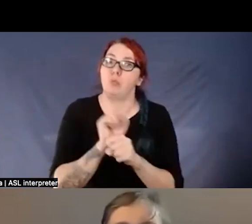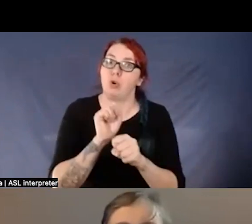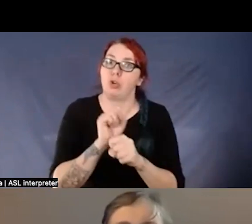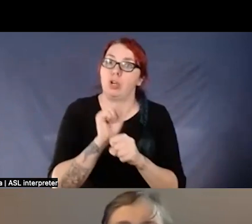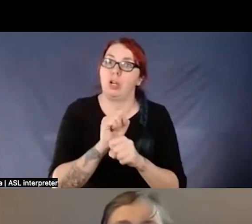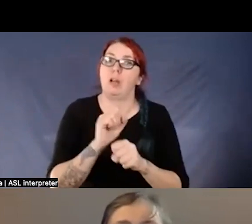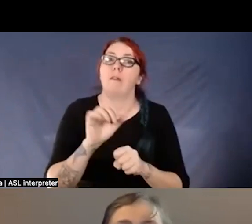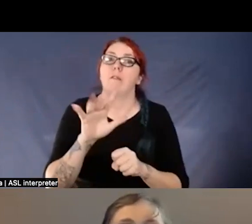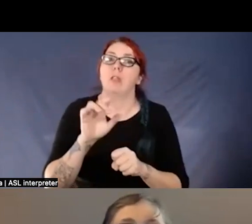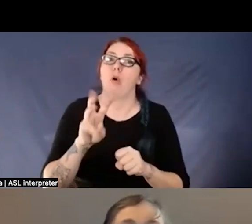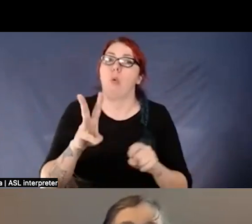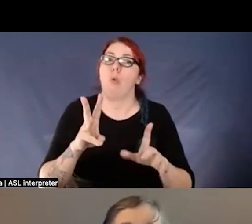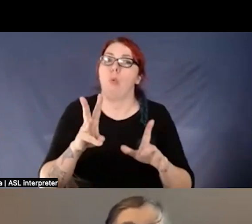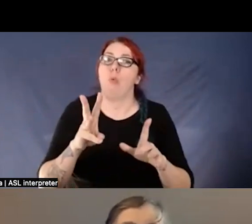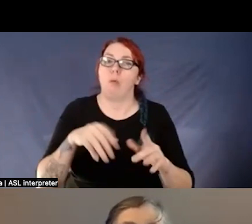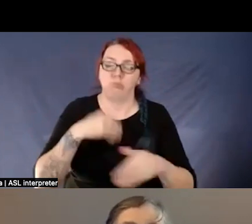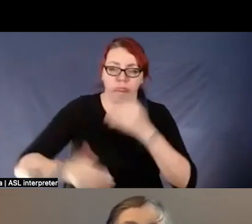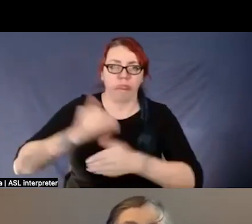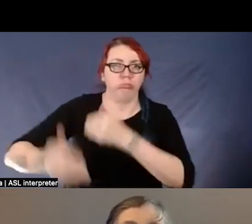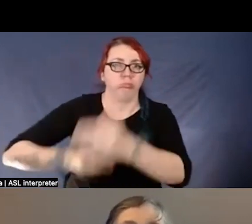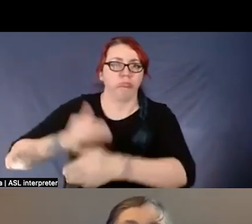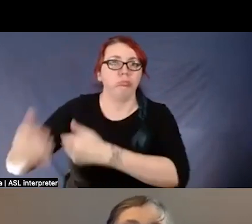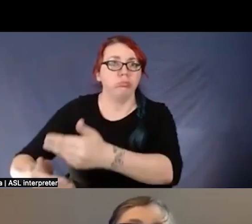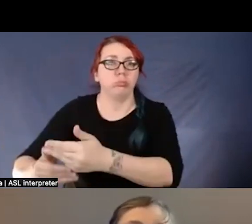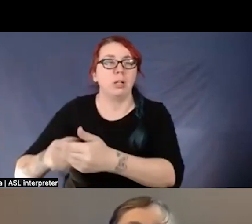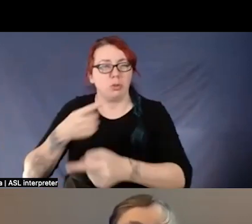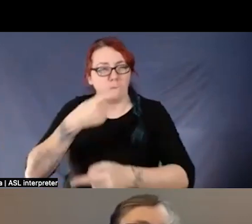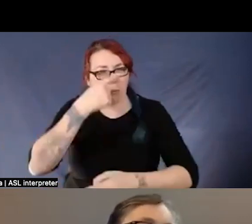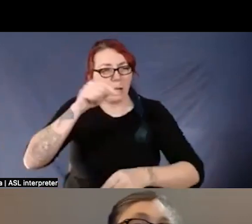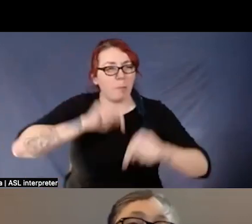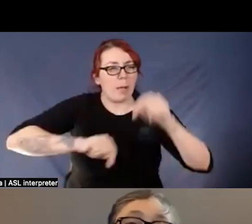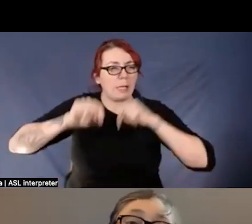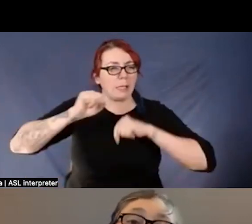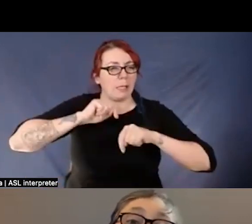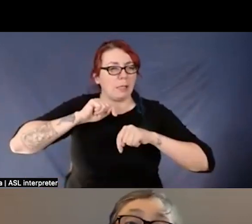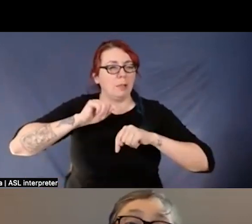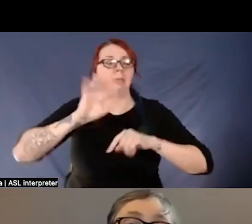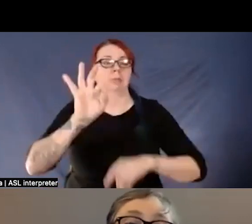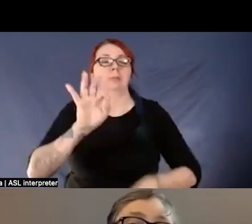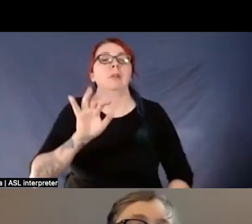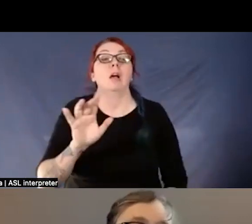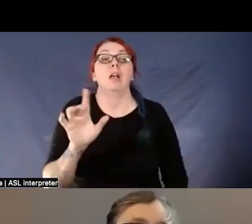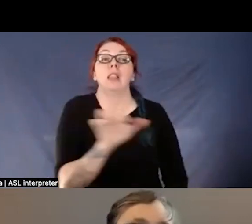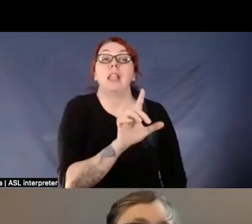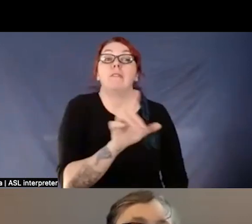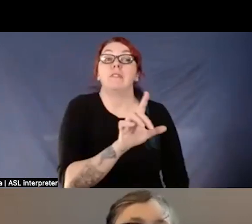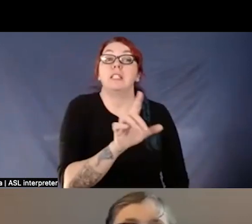slides. I want to just show on the left, there's a sample templates, we call them templates,